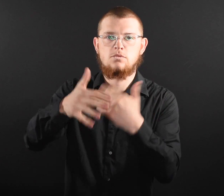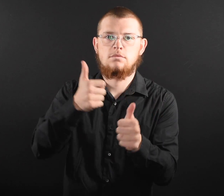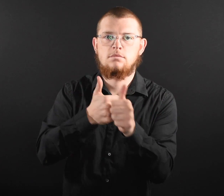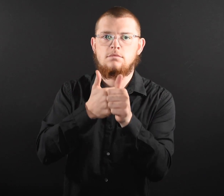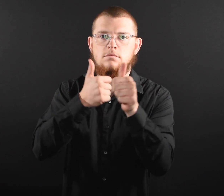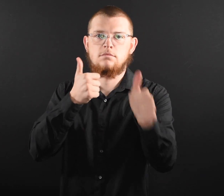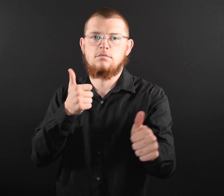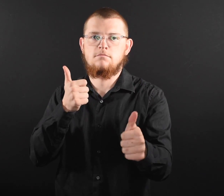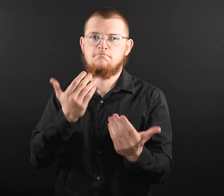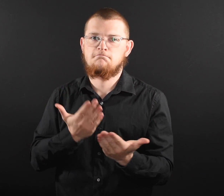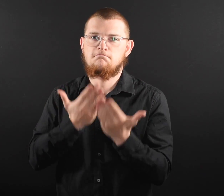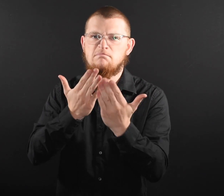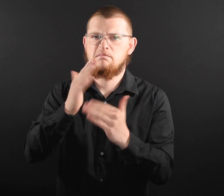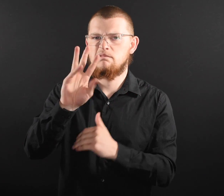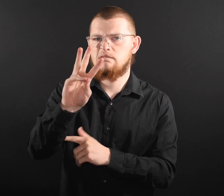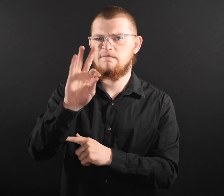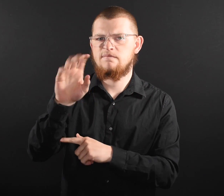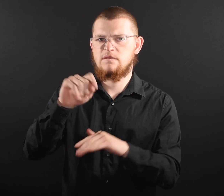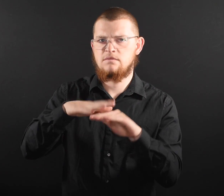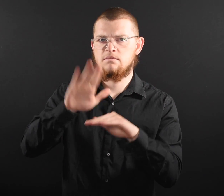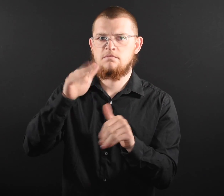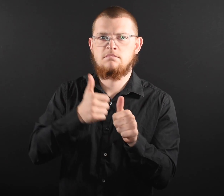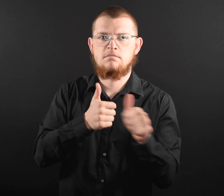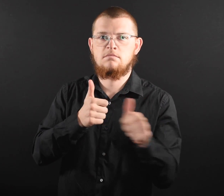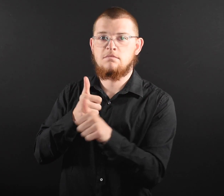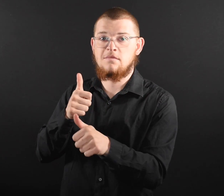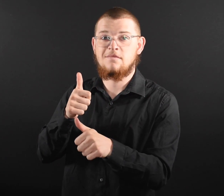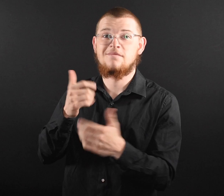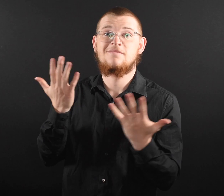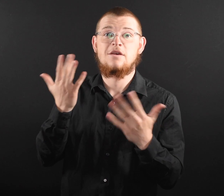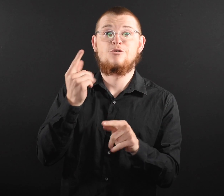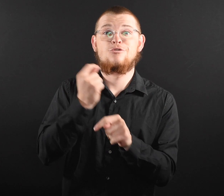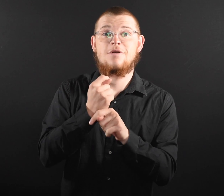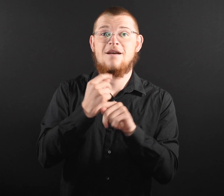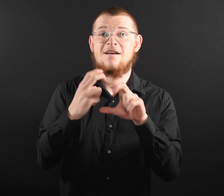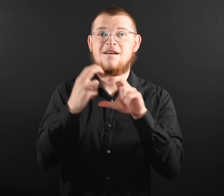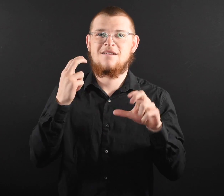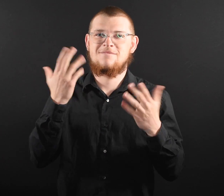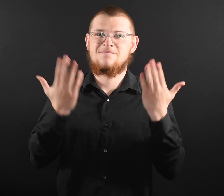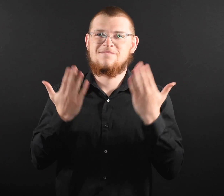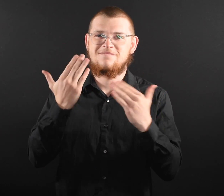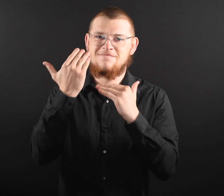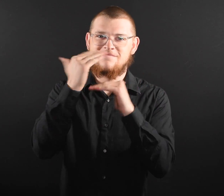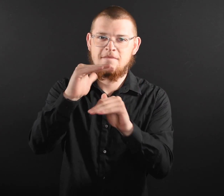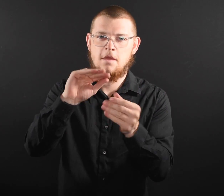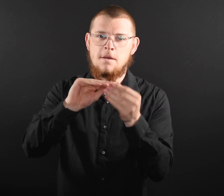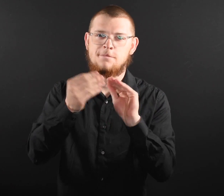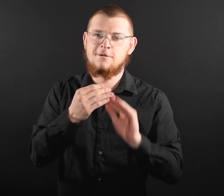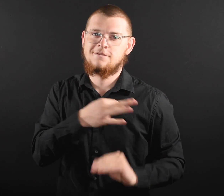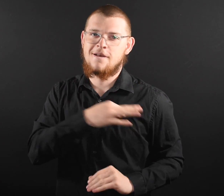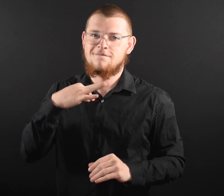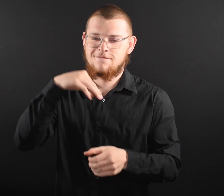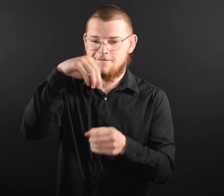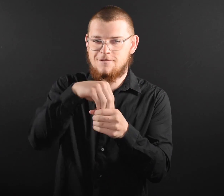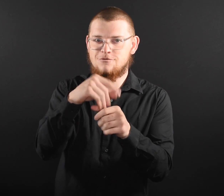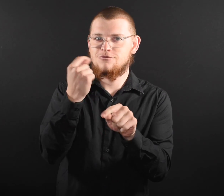recommendations to keep at least 6 feet apart, so trucks may have to operate with a limited